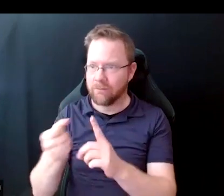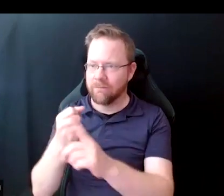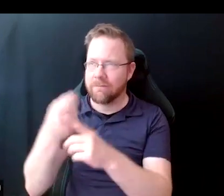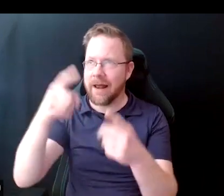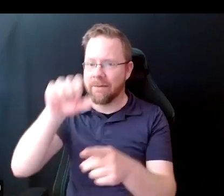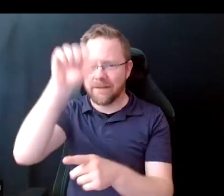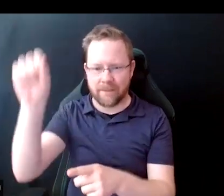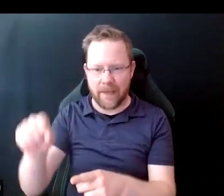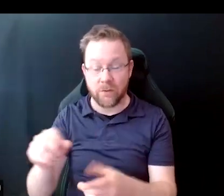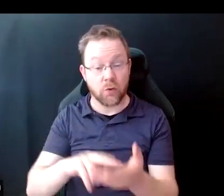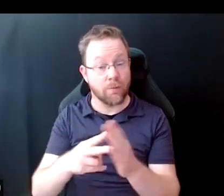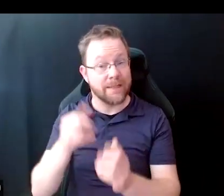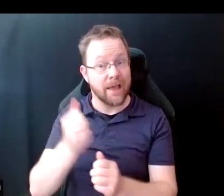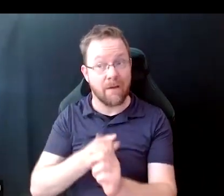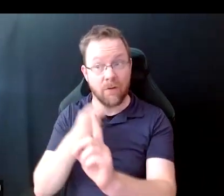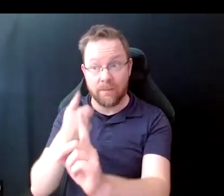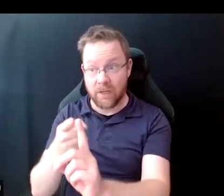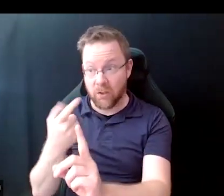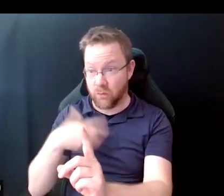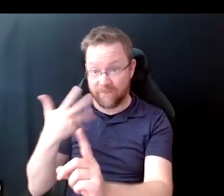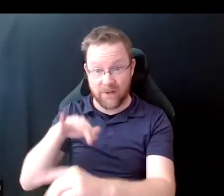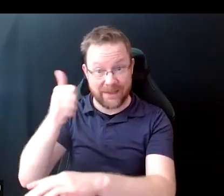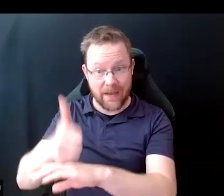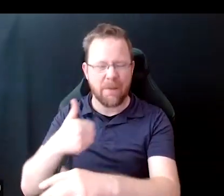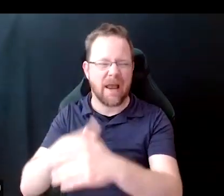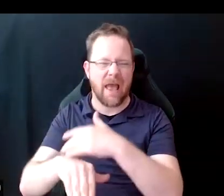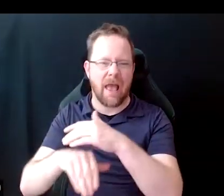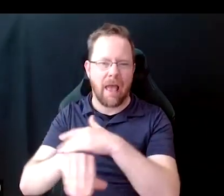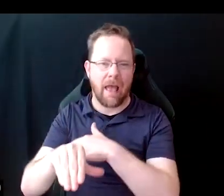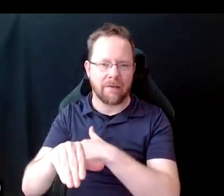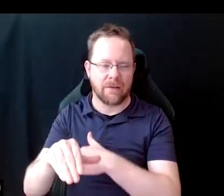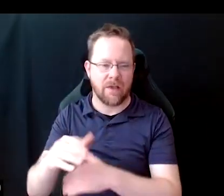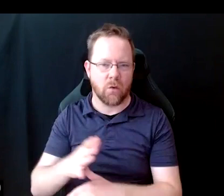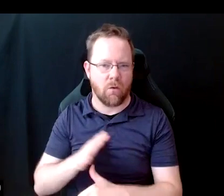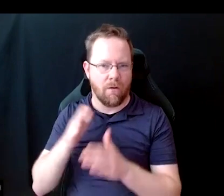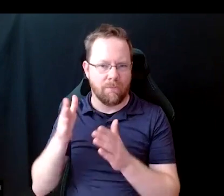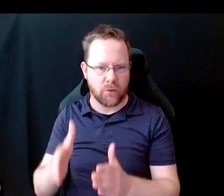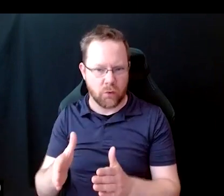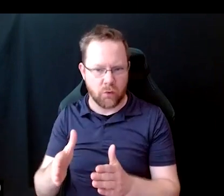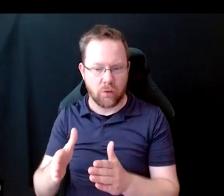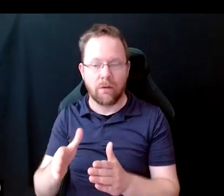Do we have, on every mission, some kind of access officer who can not only be in charge of troubleshooting